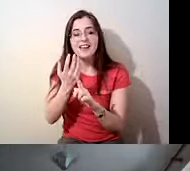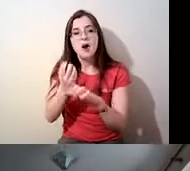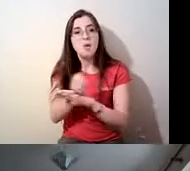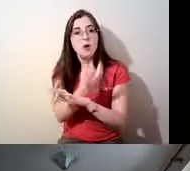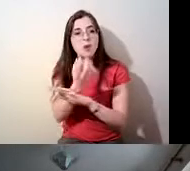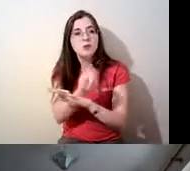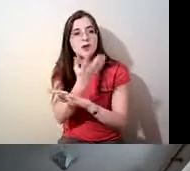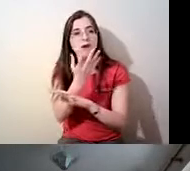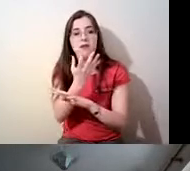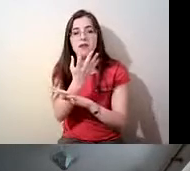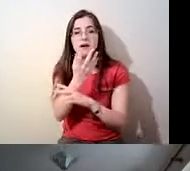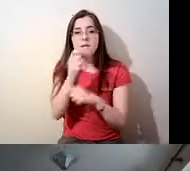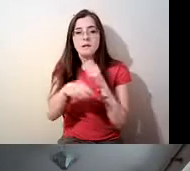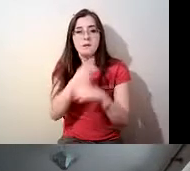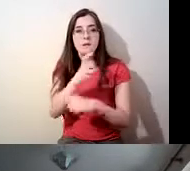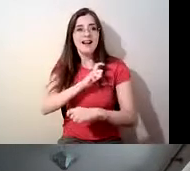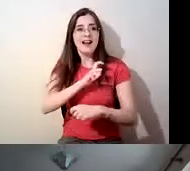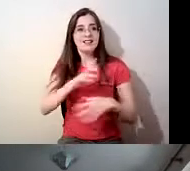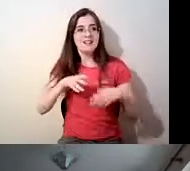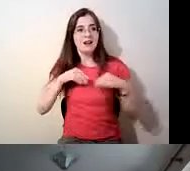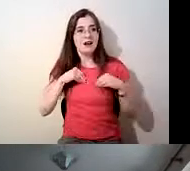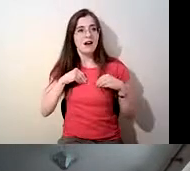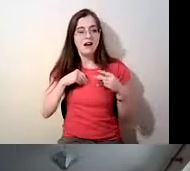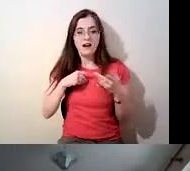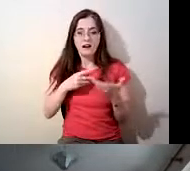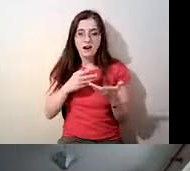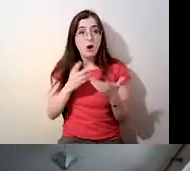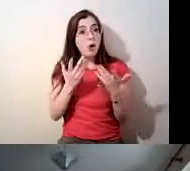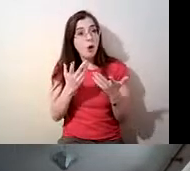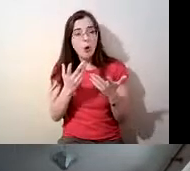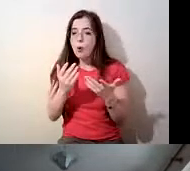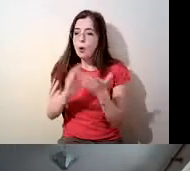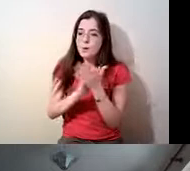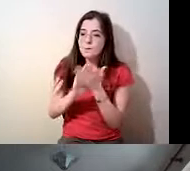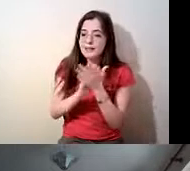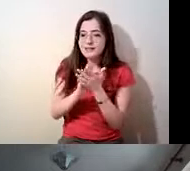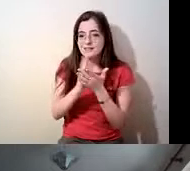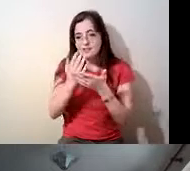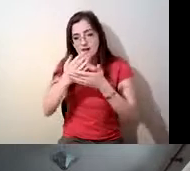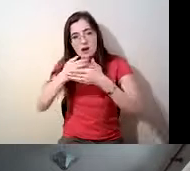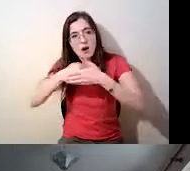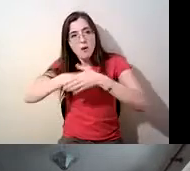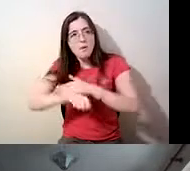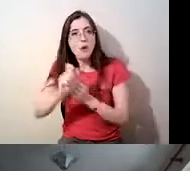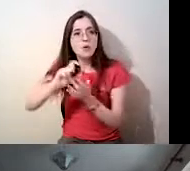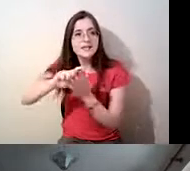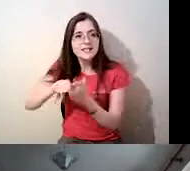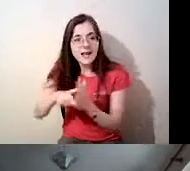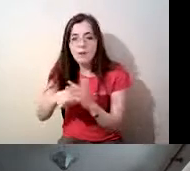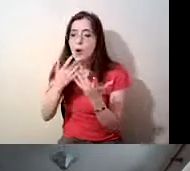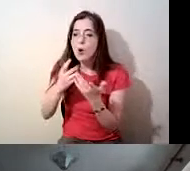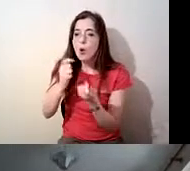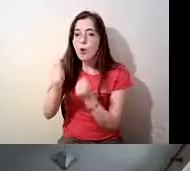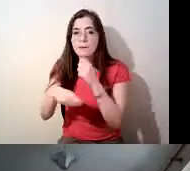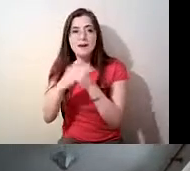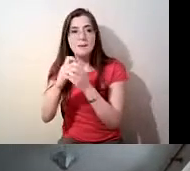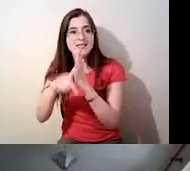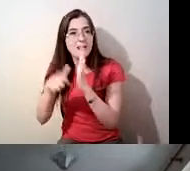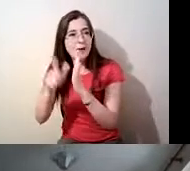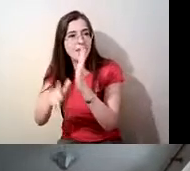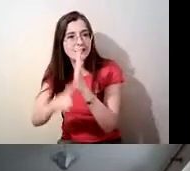that causes people to be born disabled creates disability in later life one example of this from